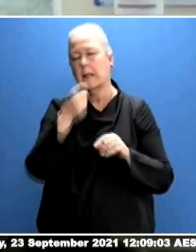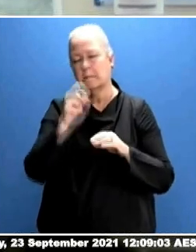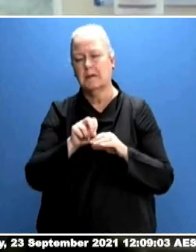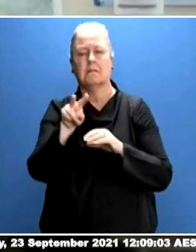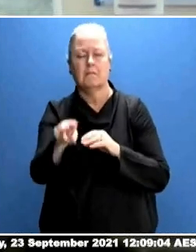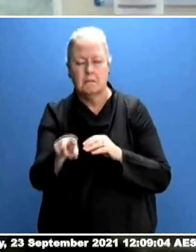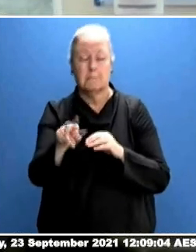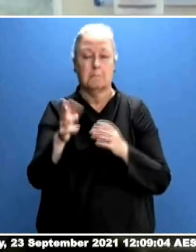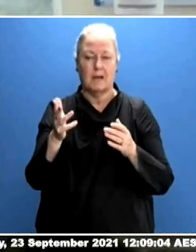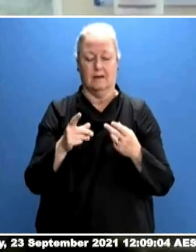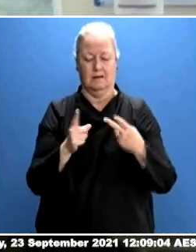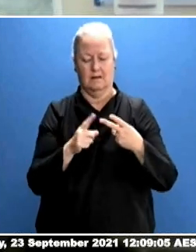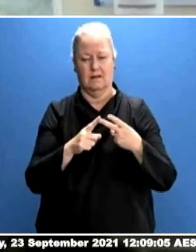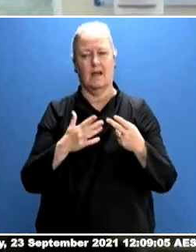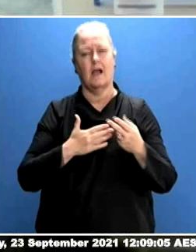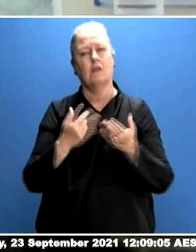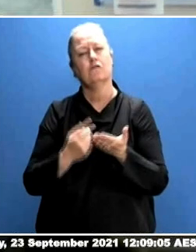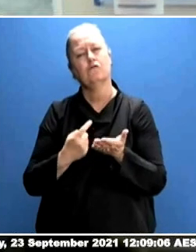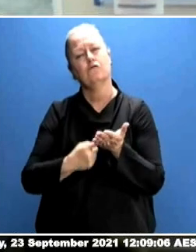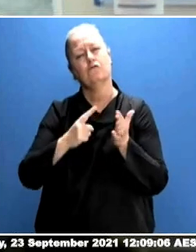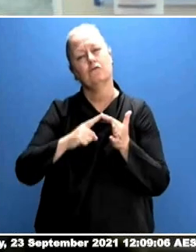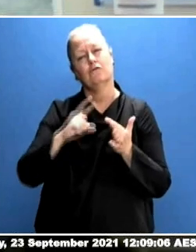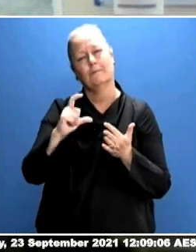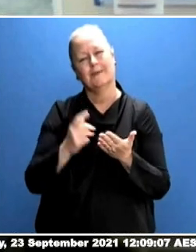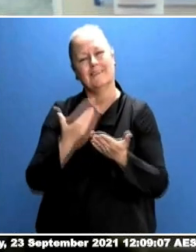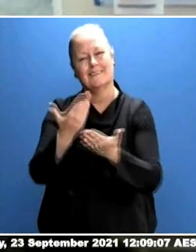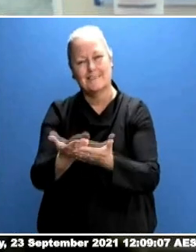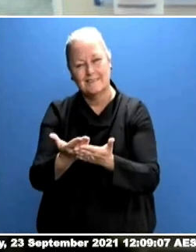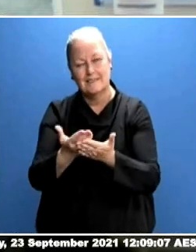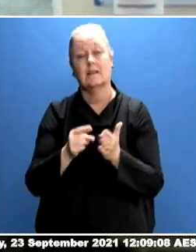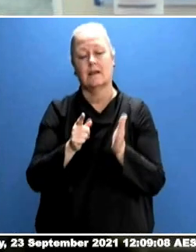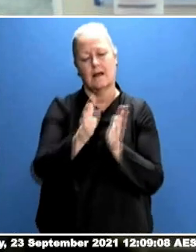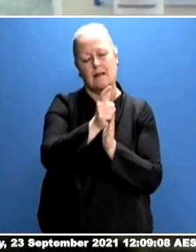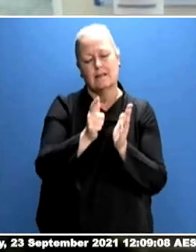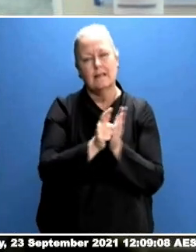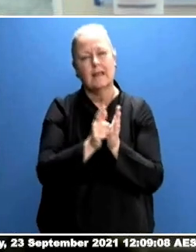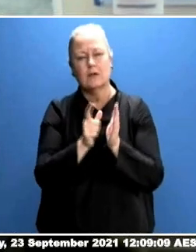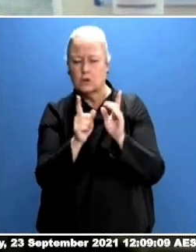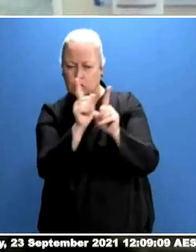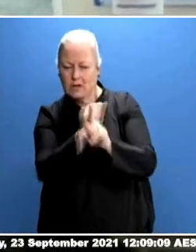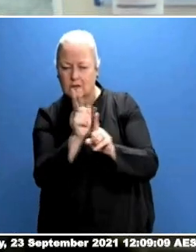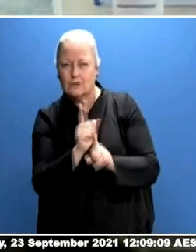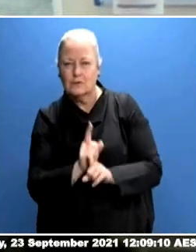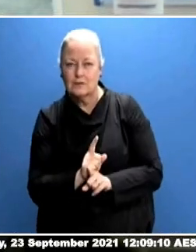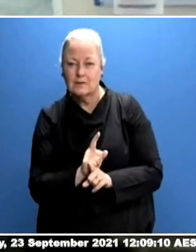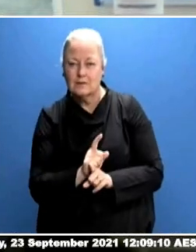our recommendation of legislative changes hasn't occurred,